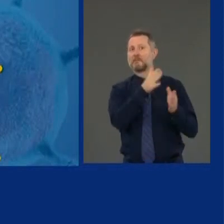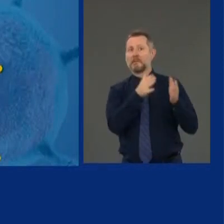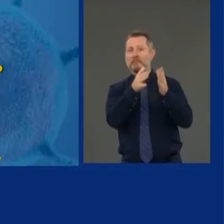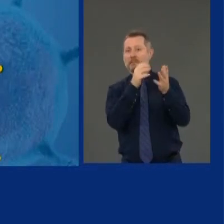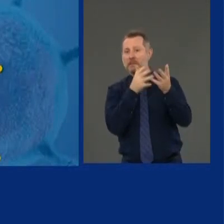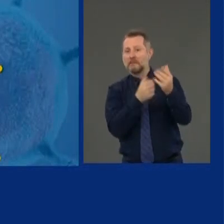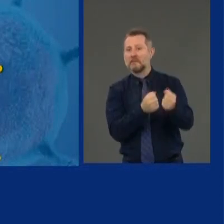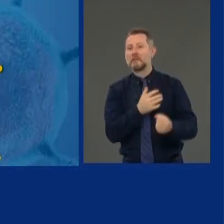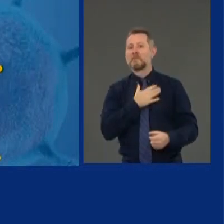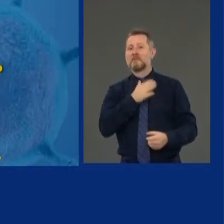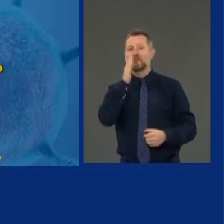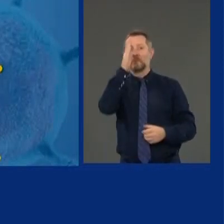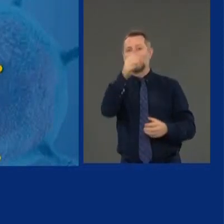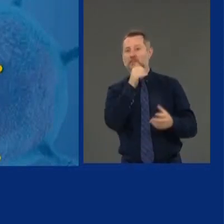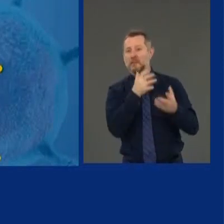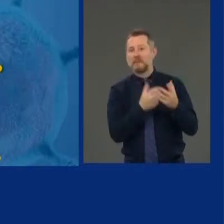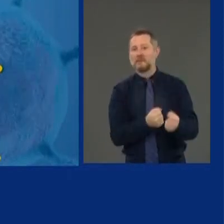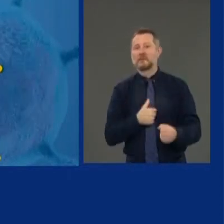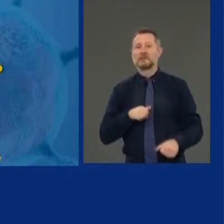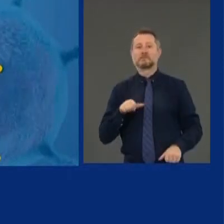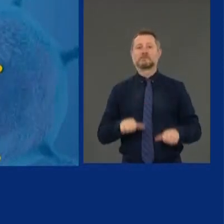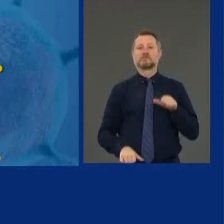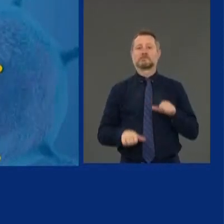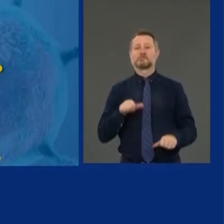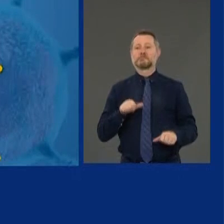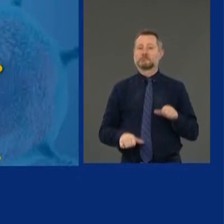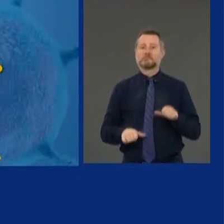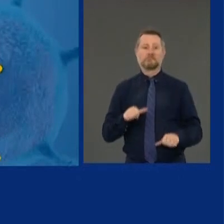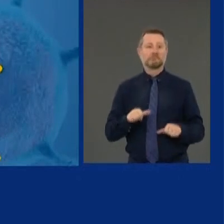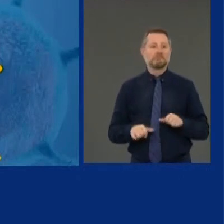CONFIDENT ABOUT GOVERNMENT.